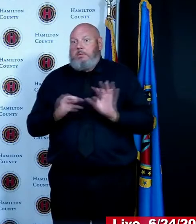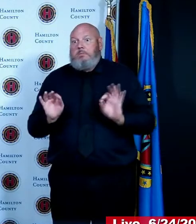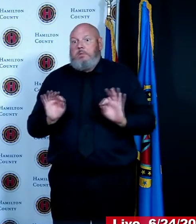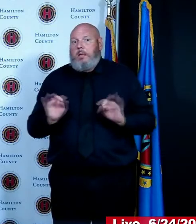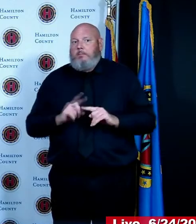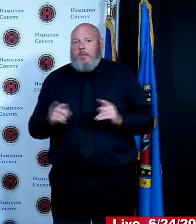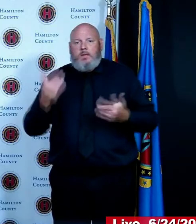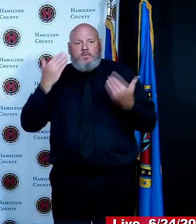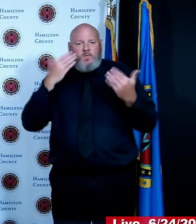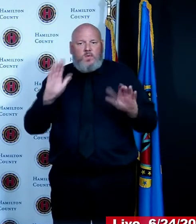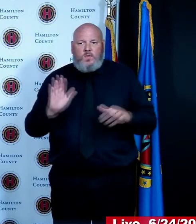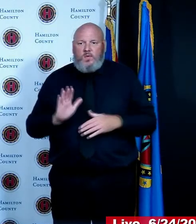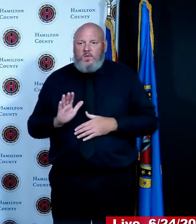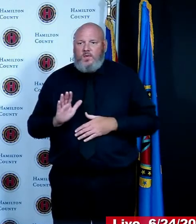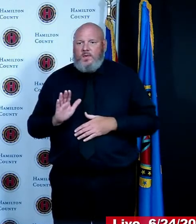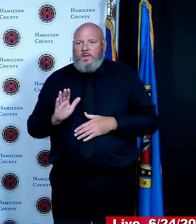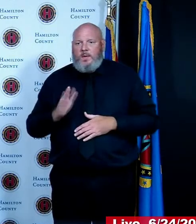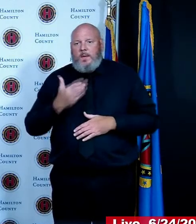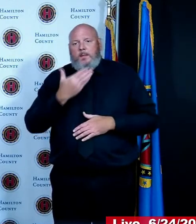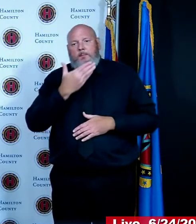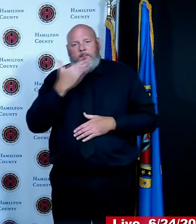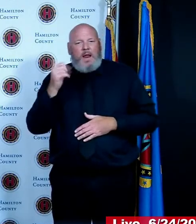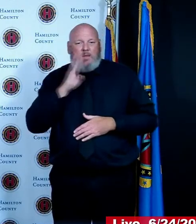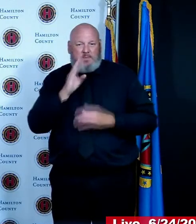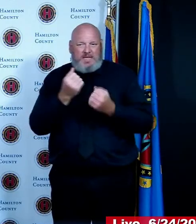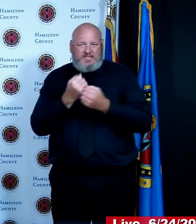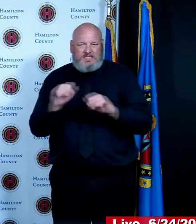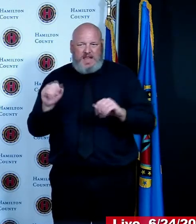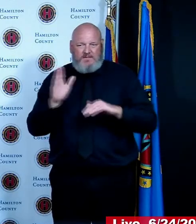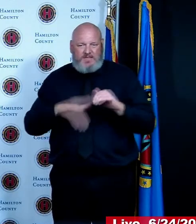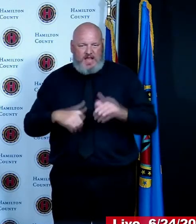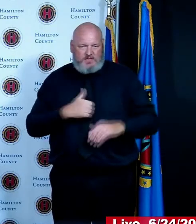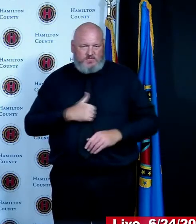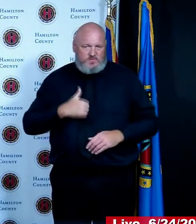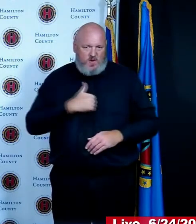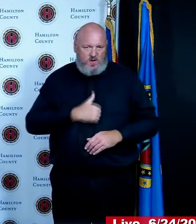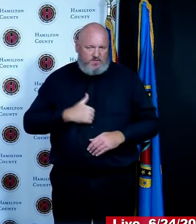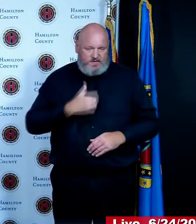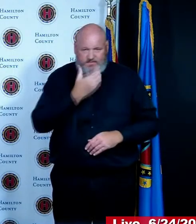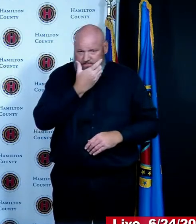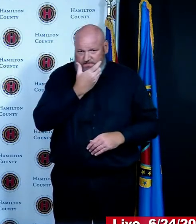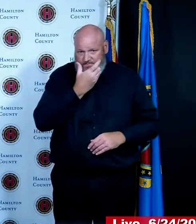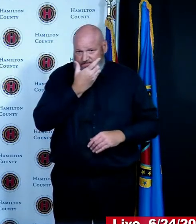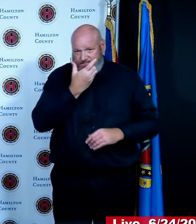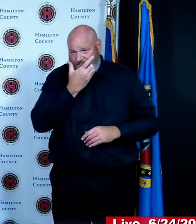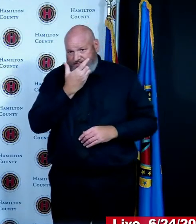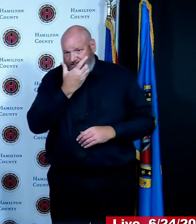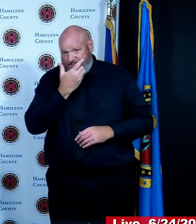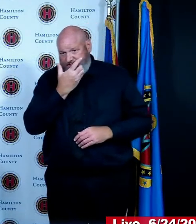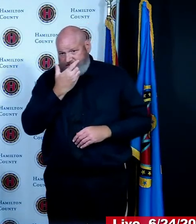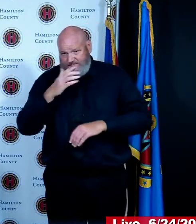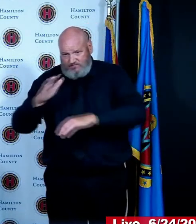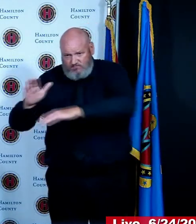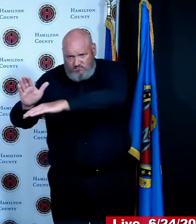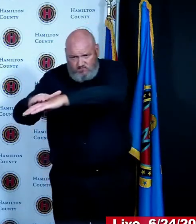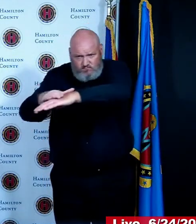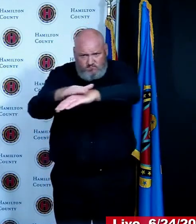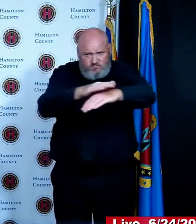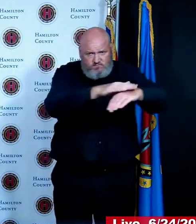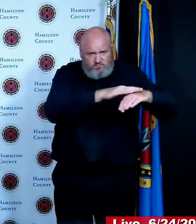caution and you know alert the community about what we're seeing the worst would